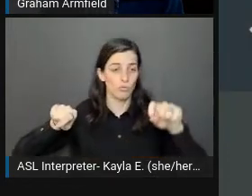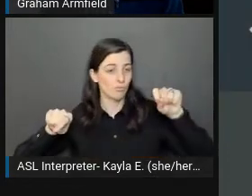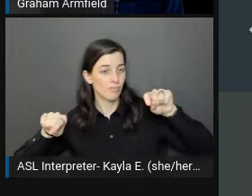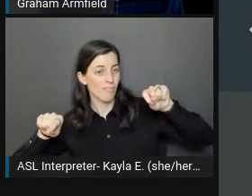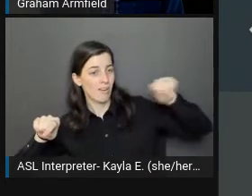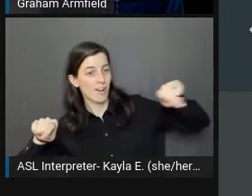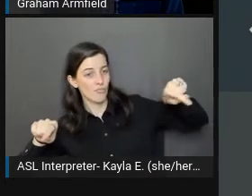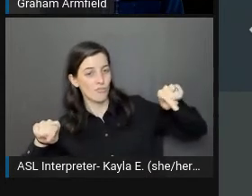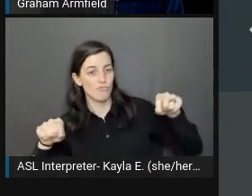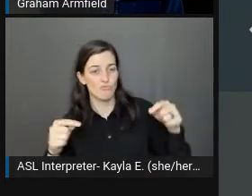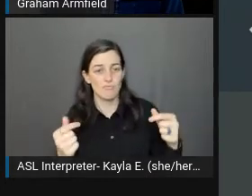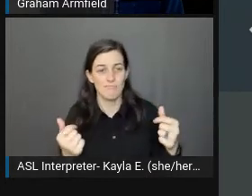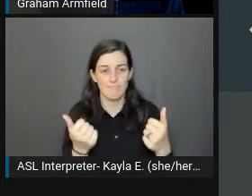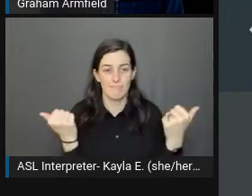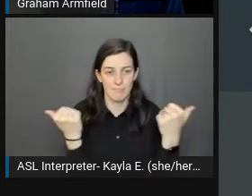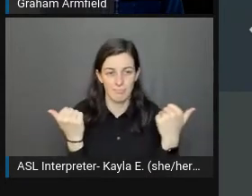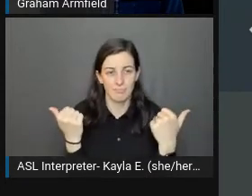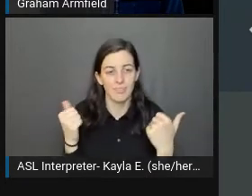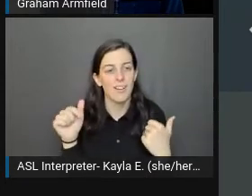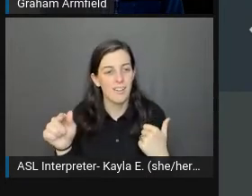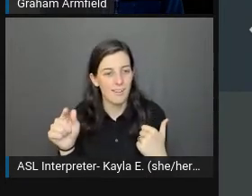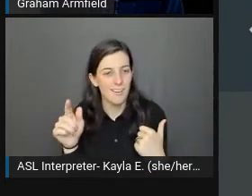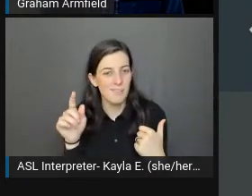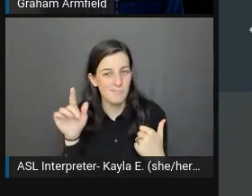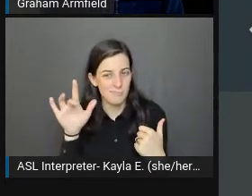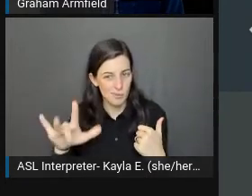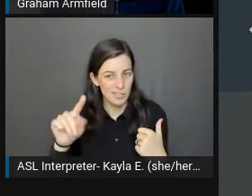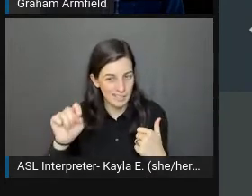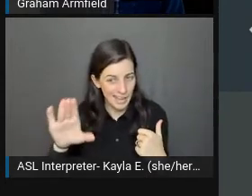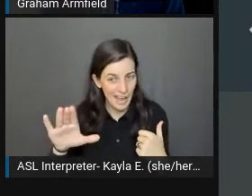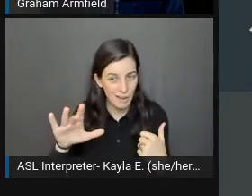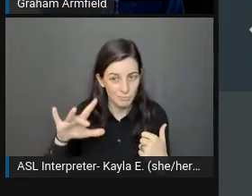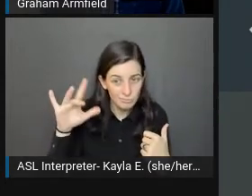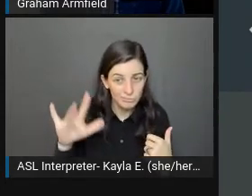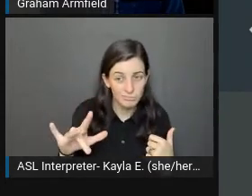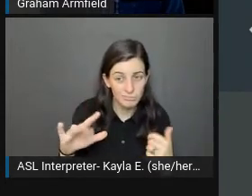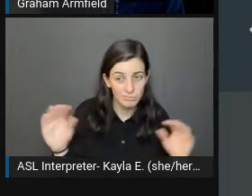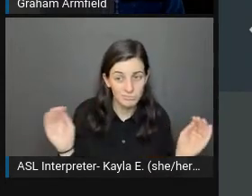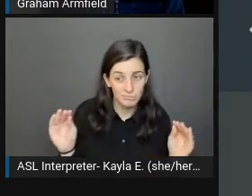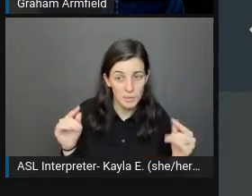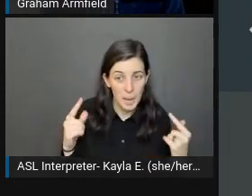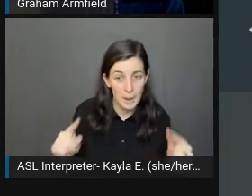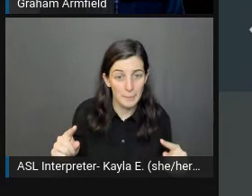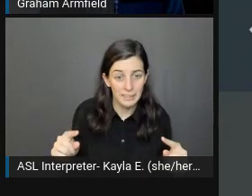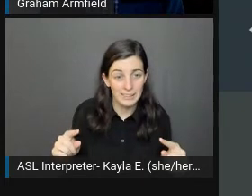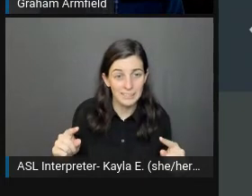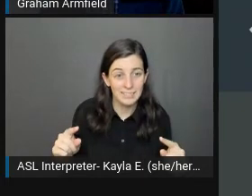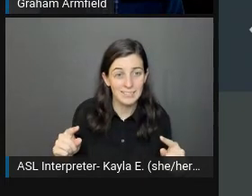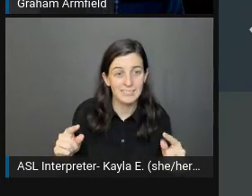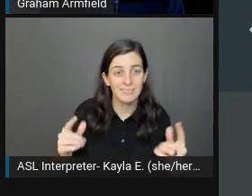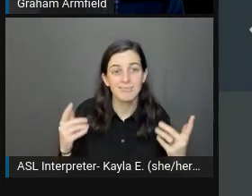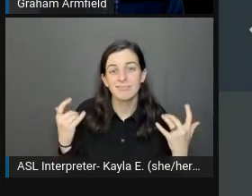If I press the tab key nothing happens, but actually, I'm still on the underlying page.